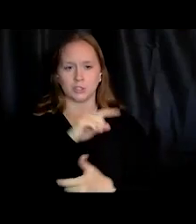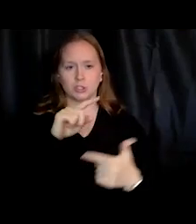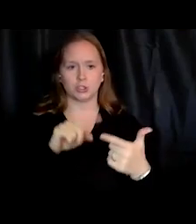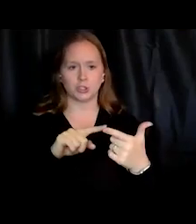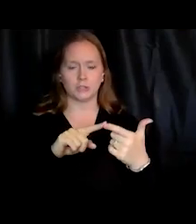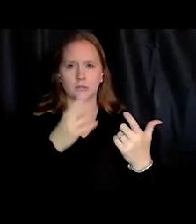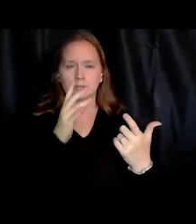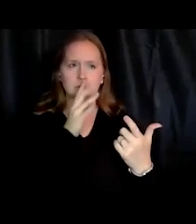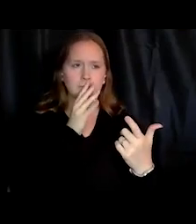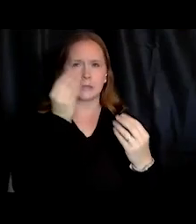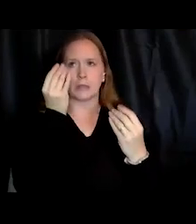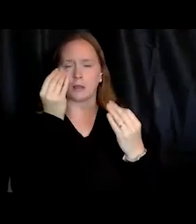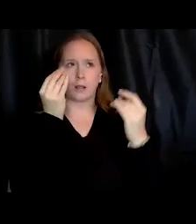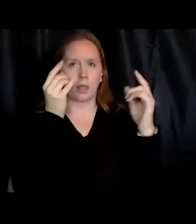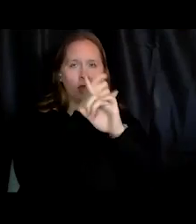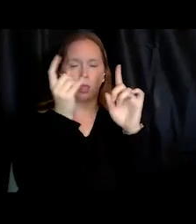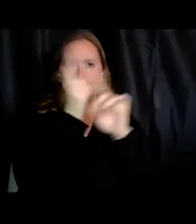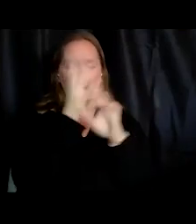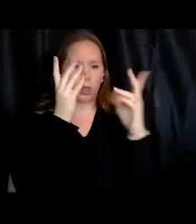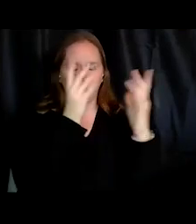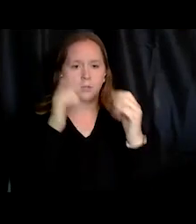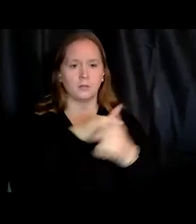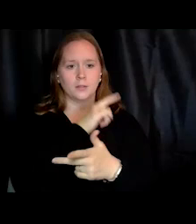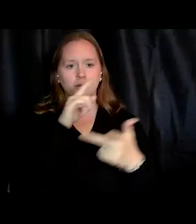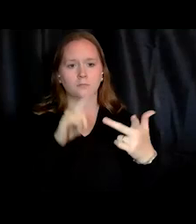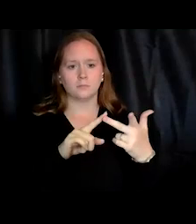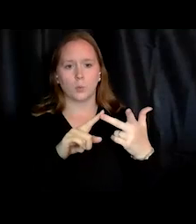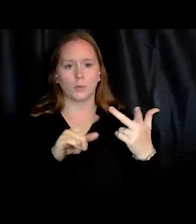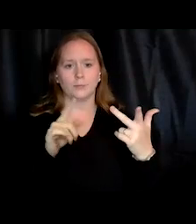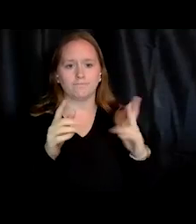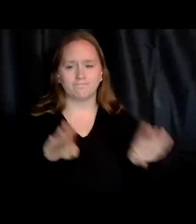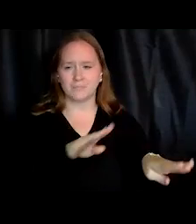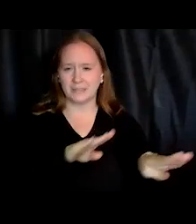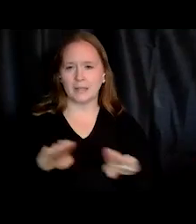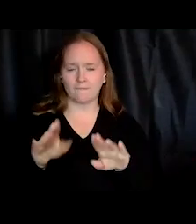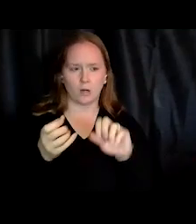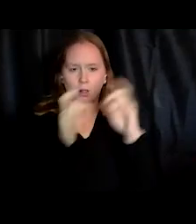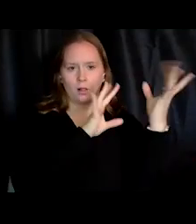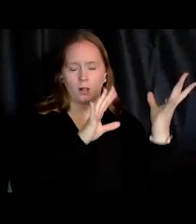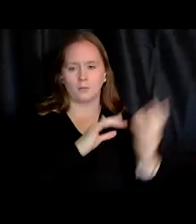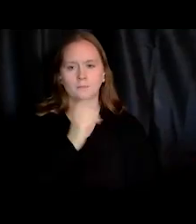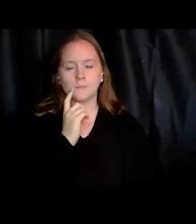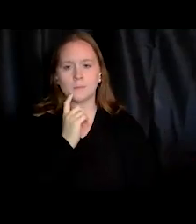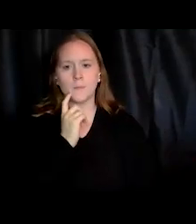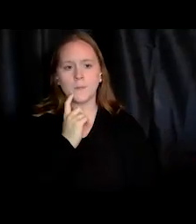So what we need to do to meet that listing is be able to show